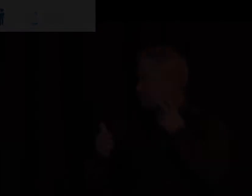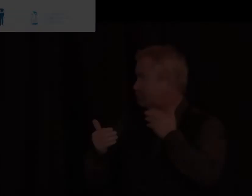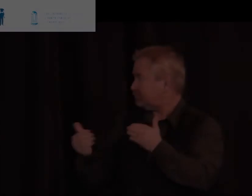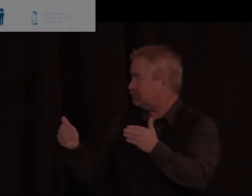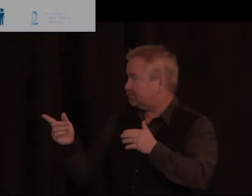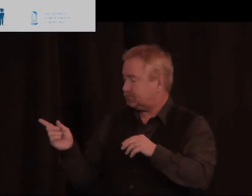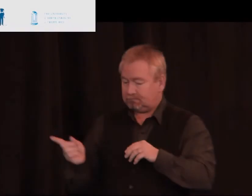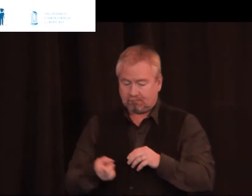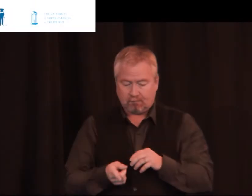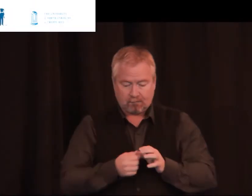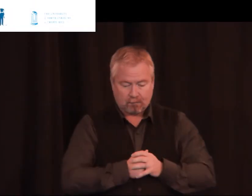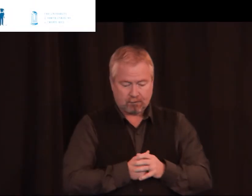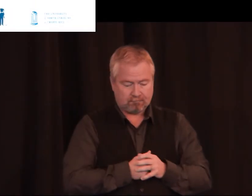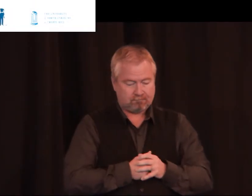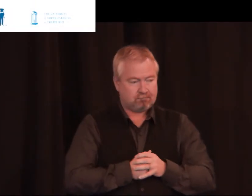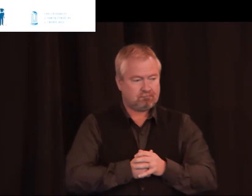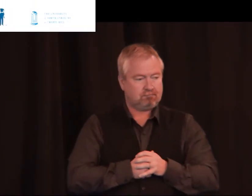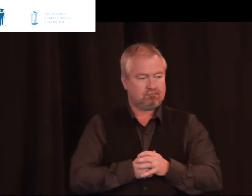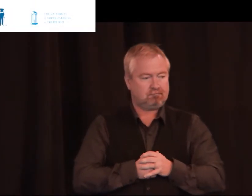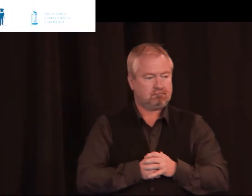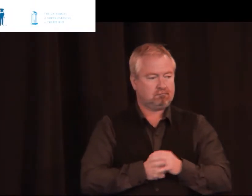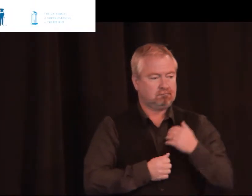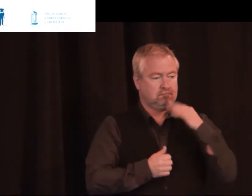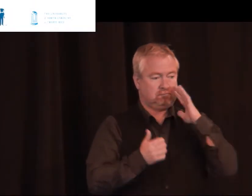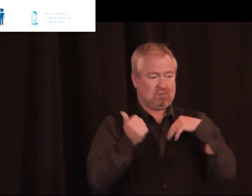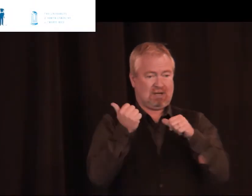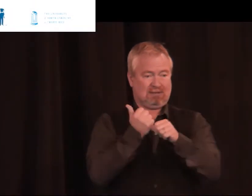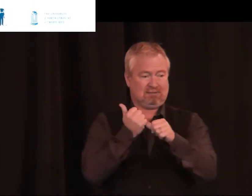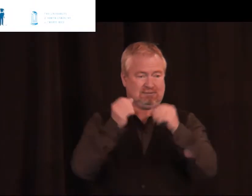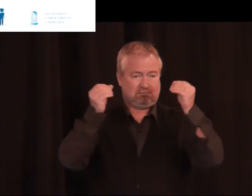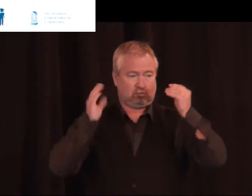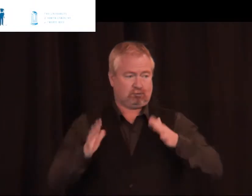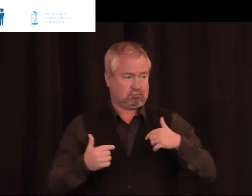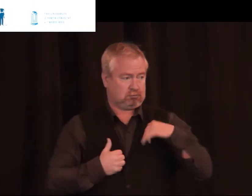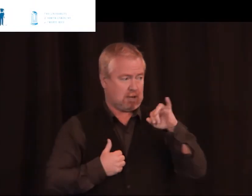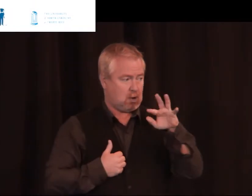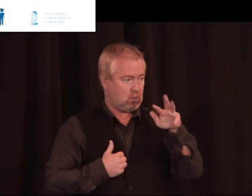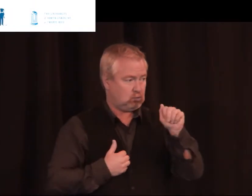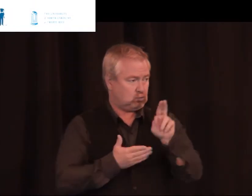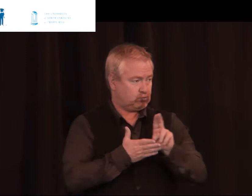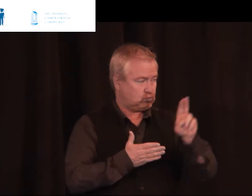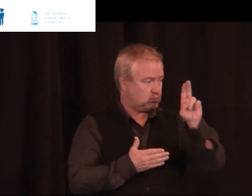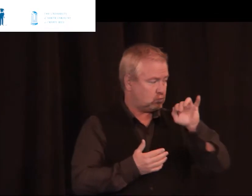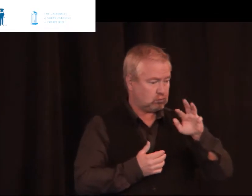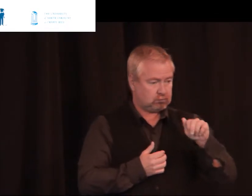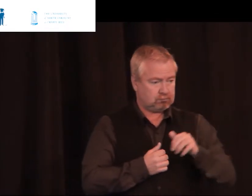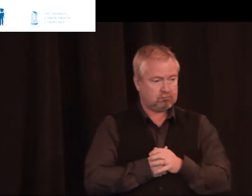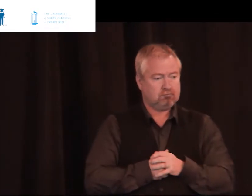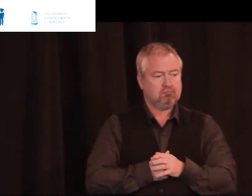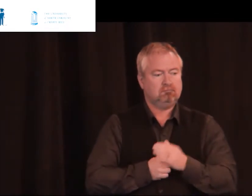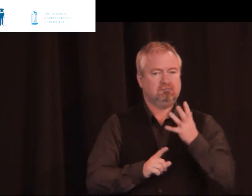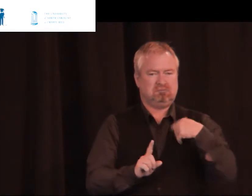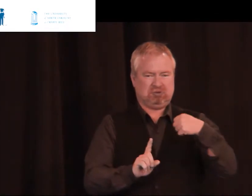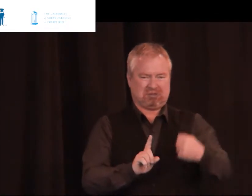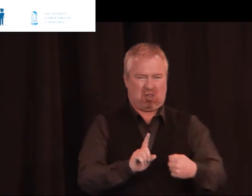I am an assistant professor at the University of Iowa, so just south of here. I did get my graduate degree at University of Minnesota